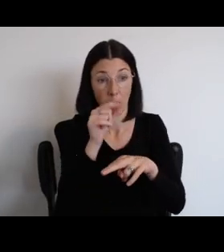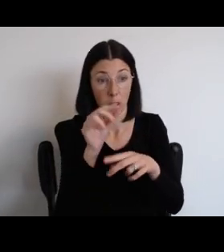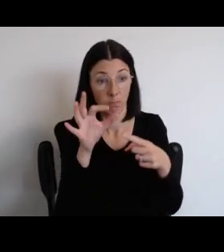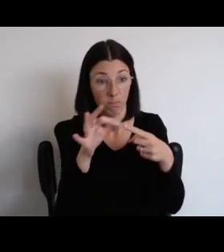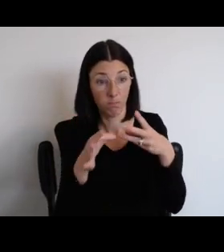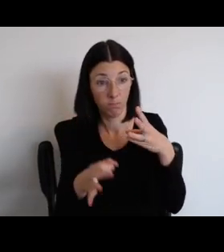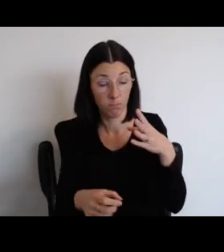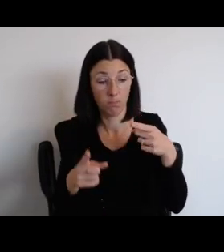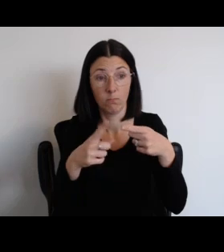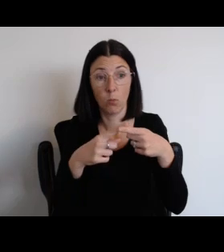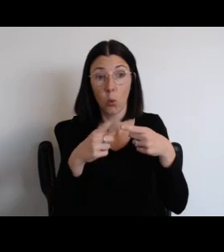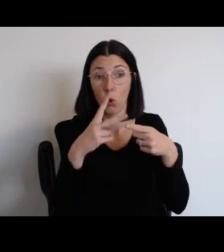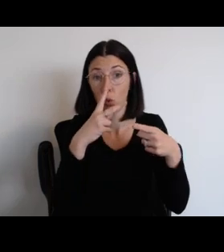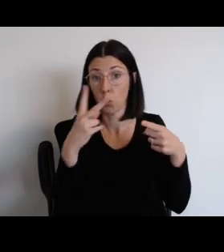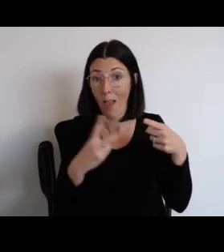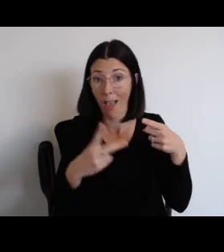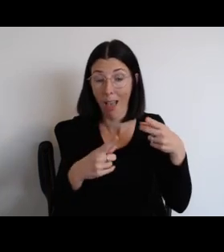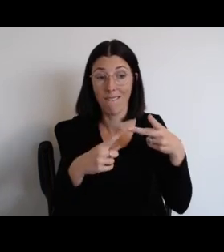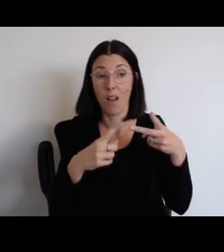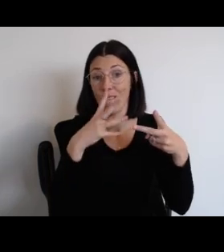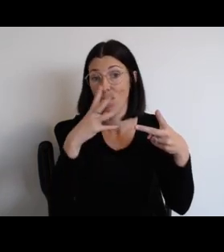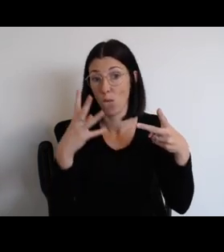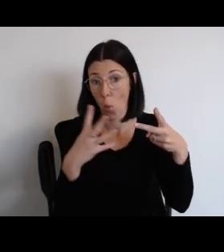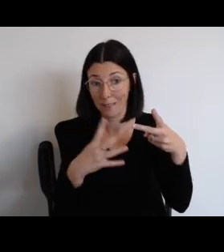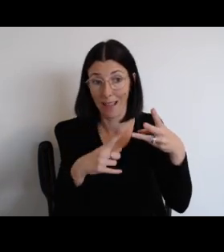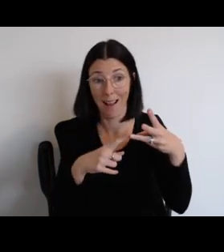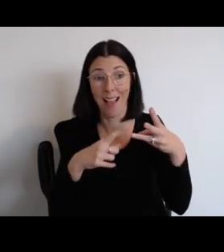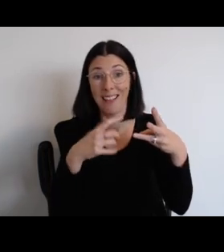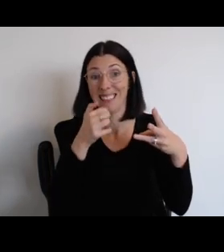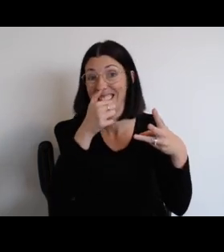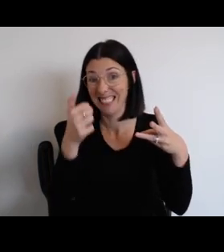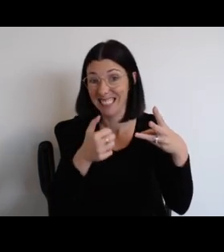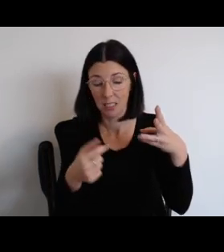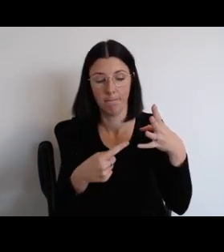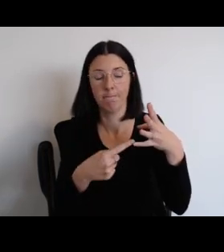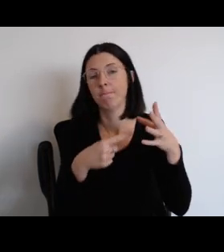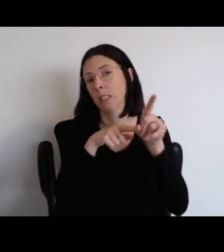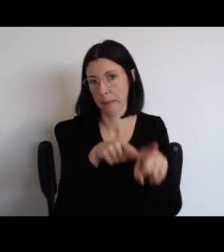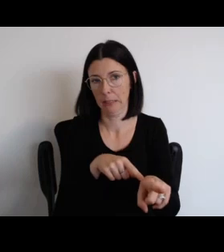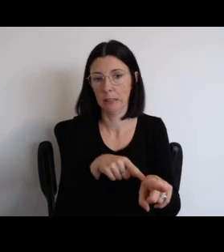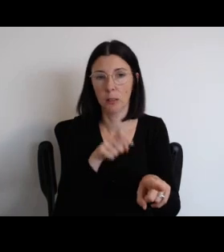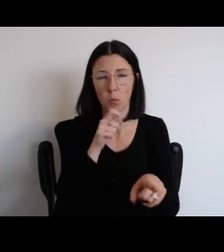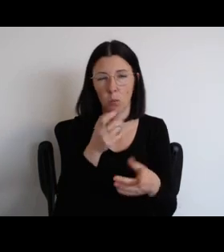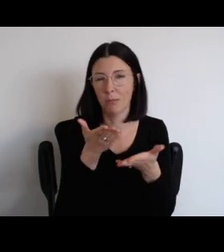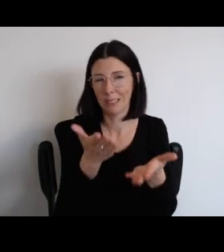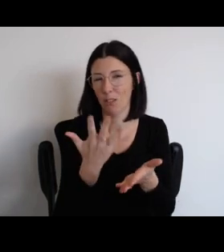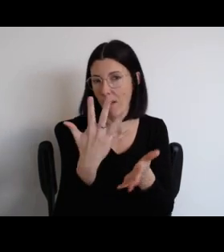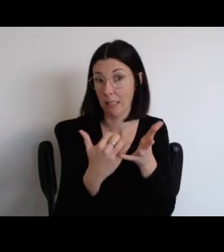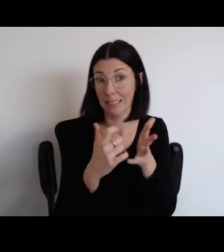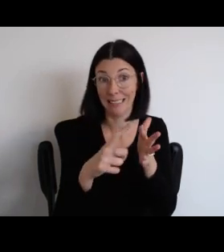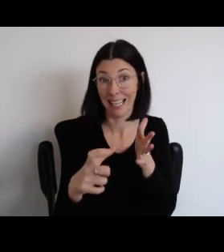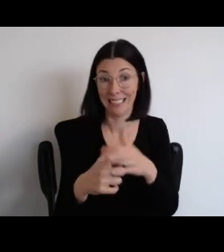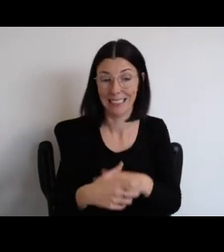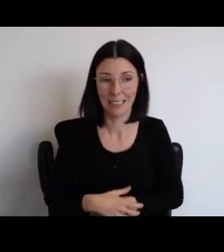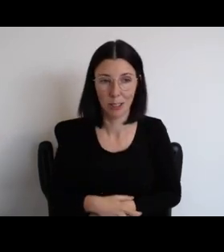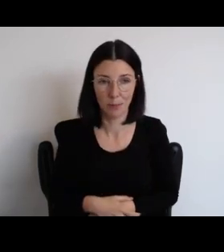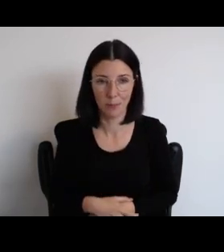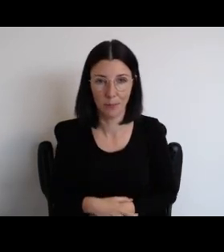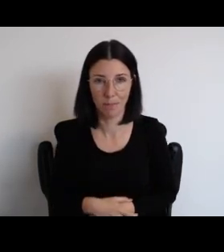12 14 16 and it depends so I'll give you another five seconds I have to say um as a family lawyer